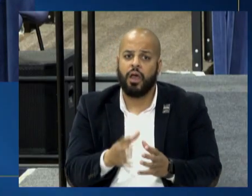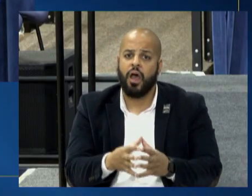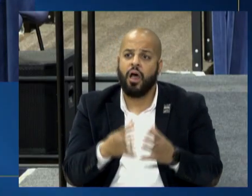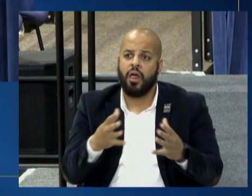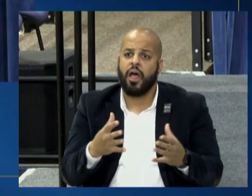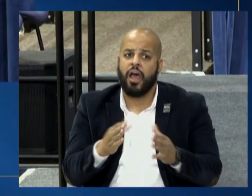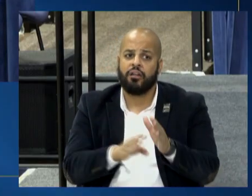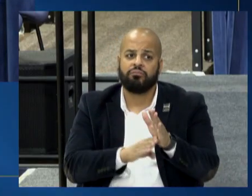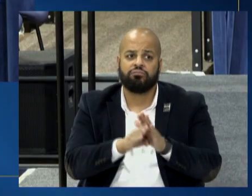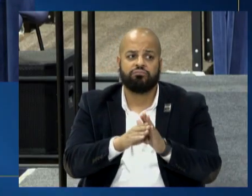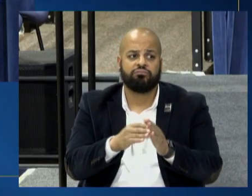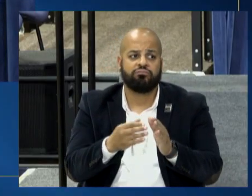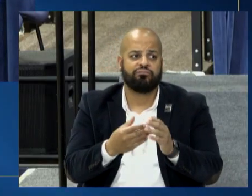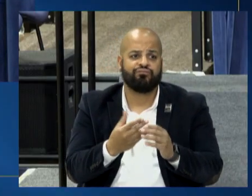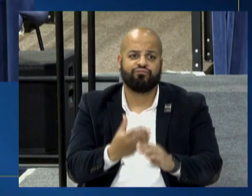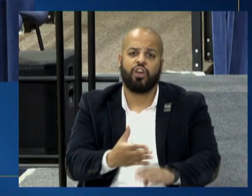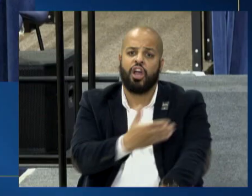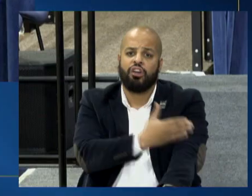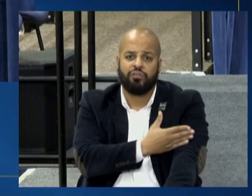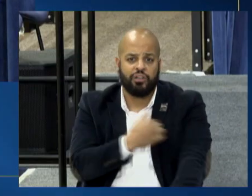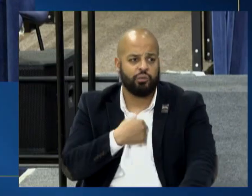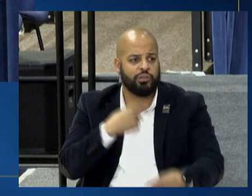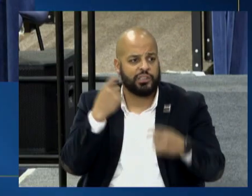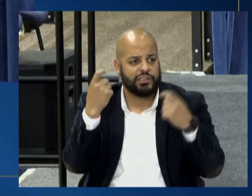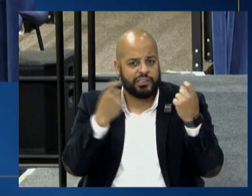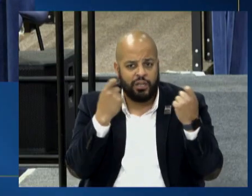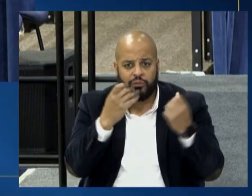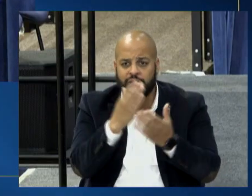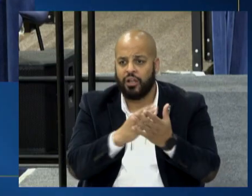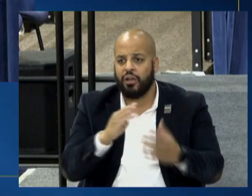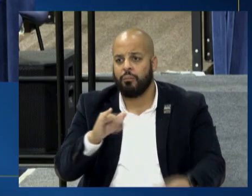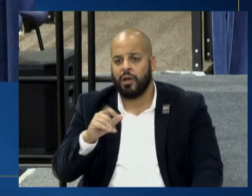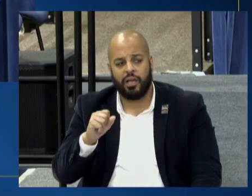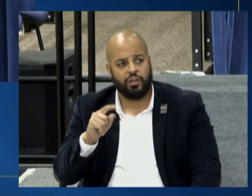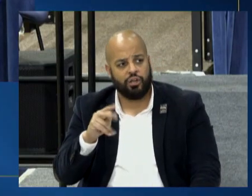will celebrate some milestones that CancerX has already accomplished. But, you know,